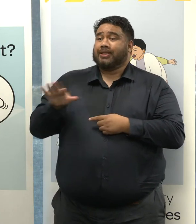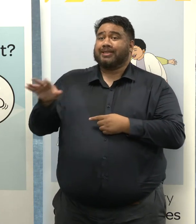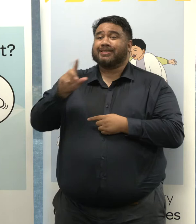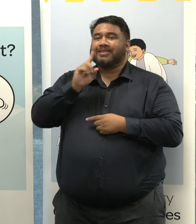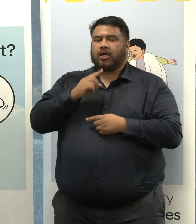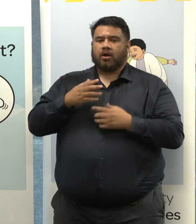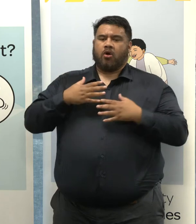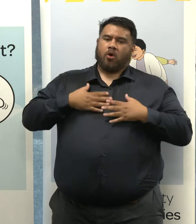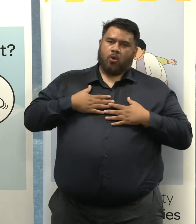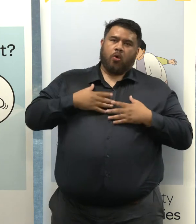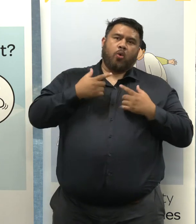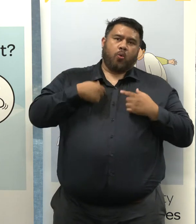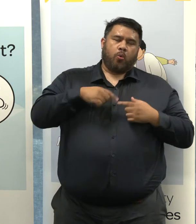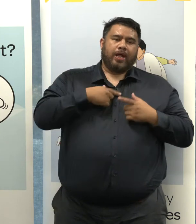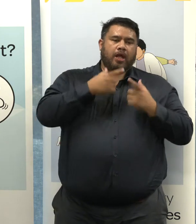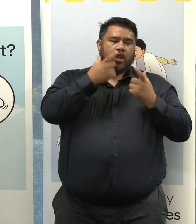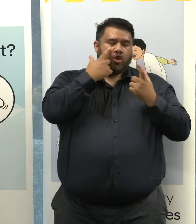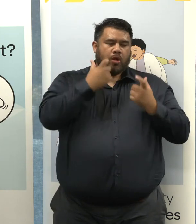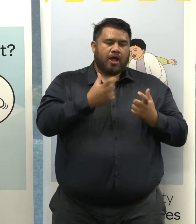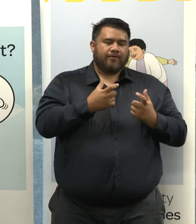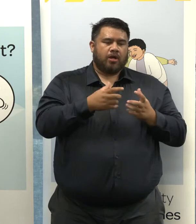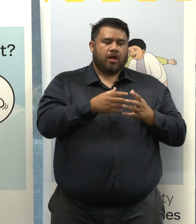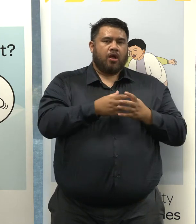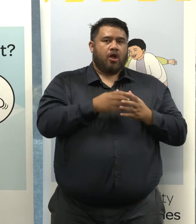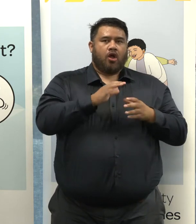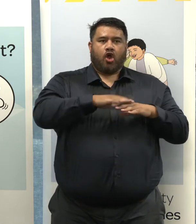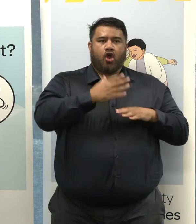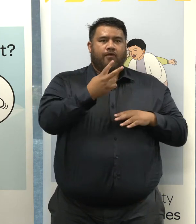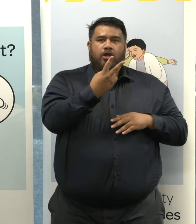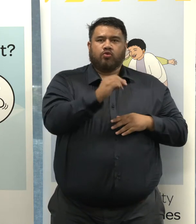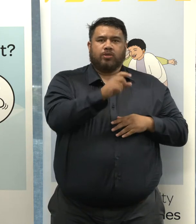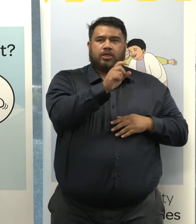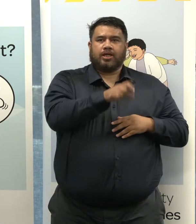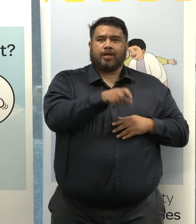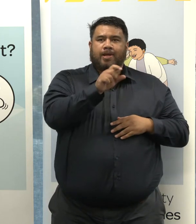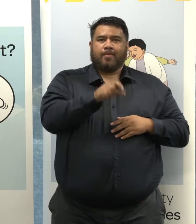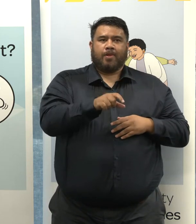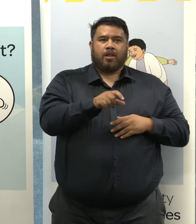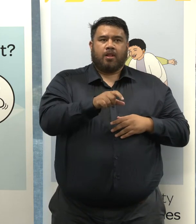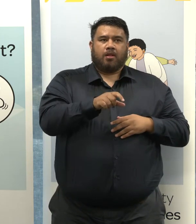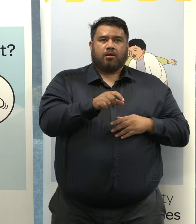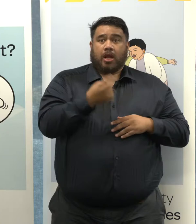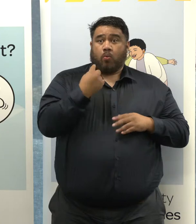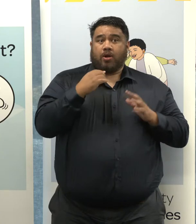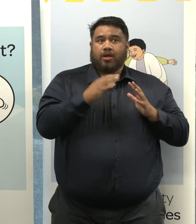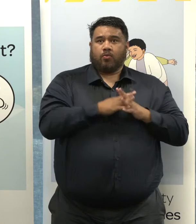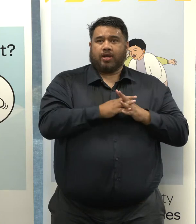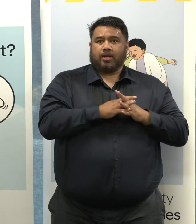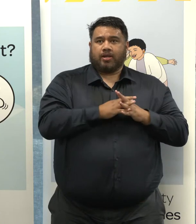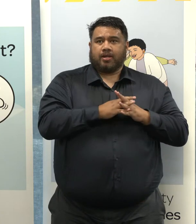responses from the 1000 practices across the country.